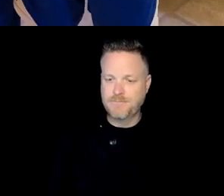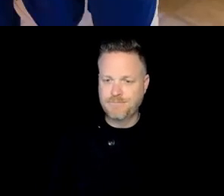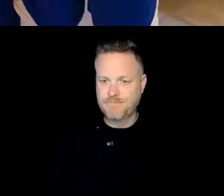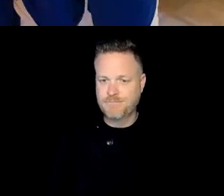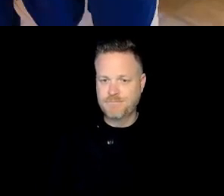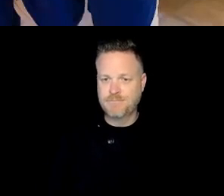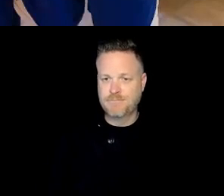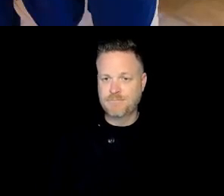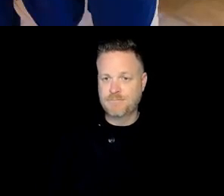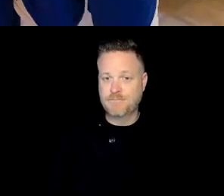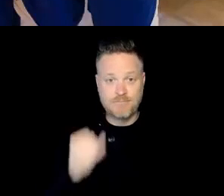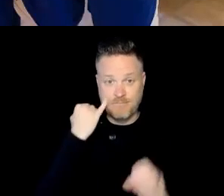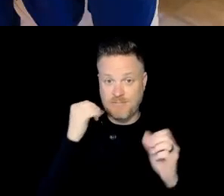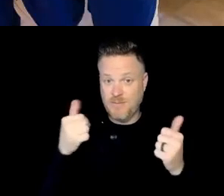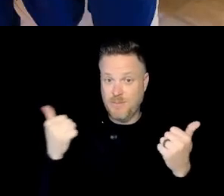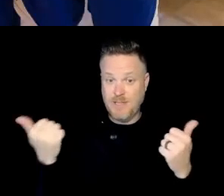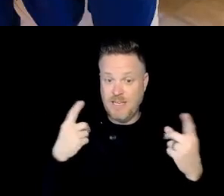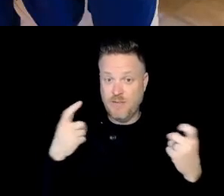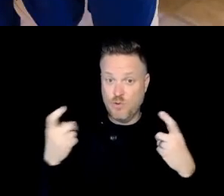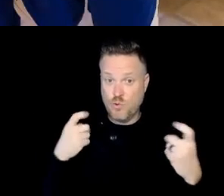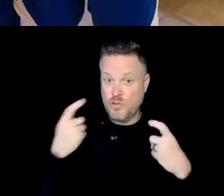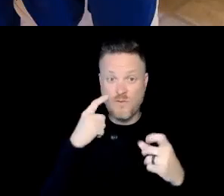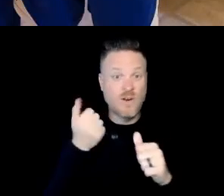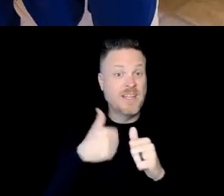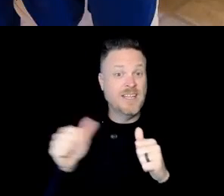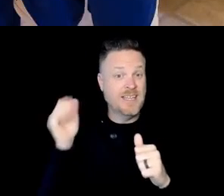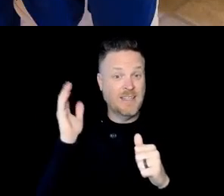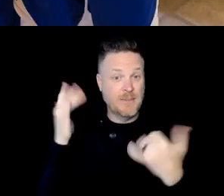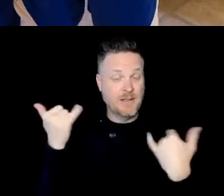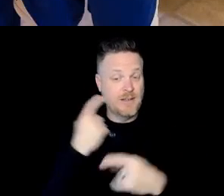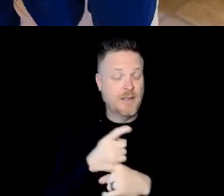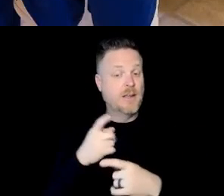If anyone has any other questions for any of the speakers today, you can put it in the chat.